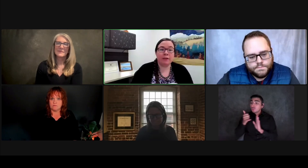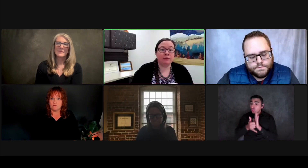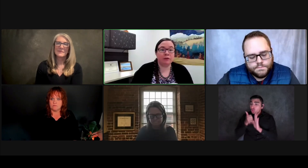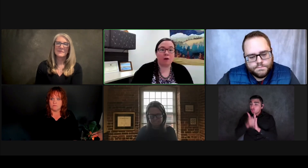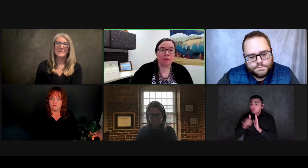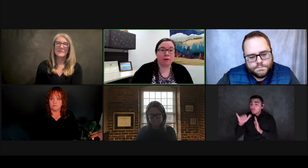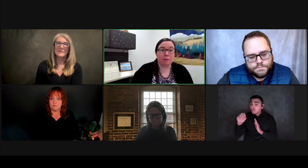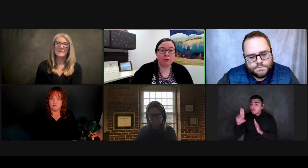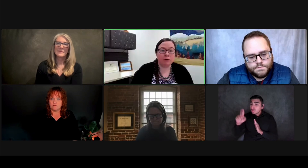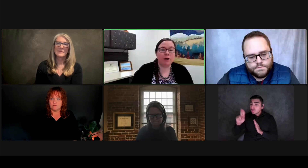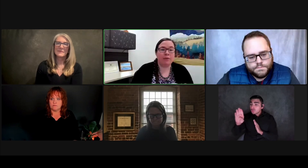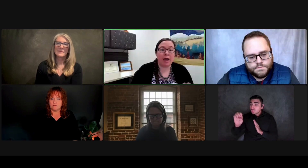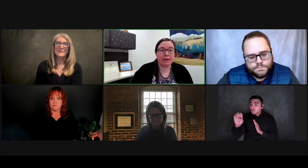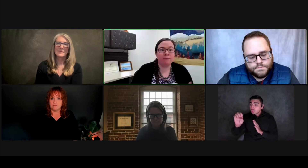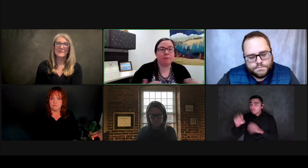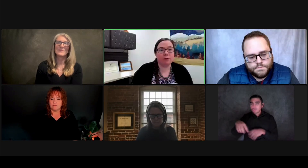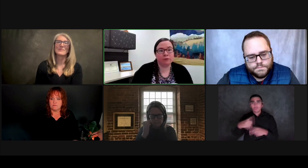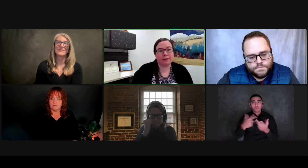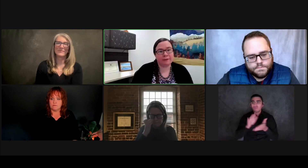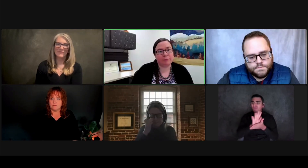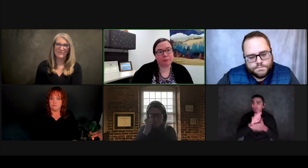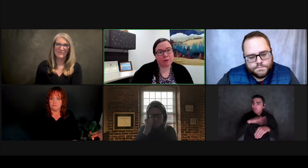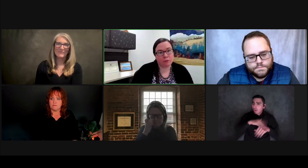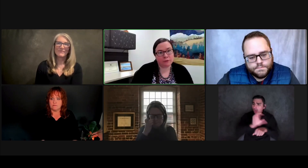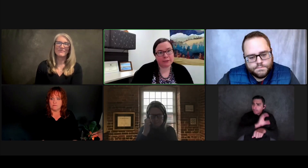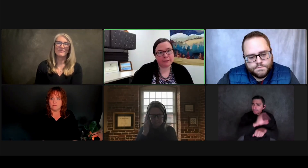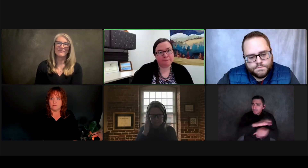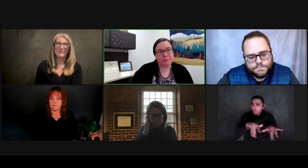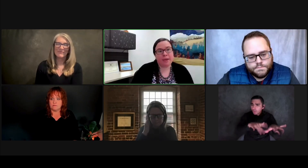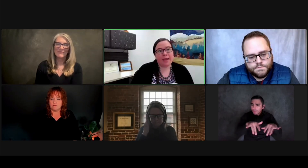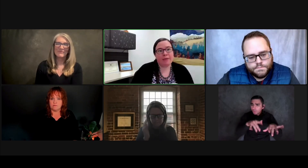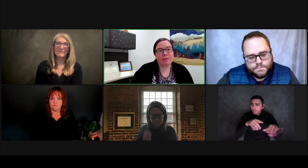or something that's just on their computer. And I give them those next steps about hosting.